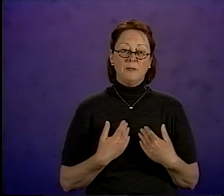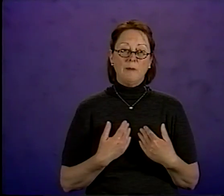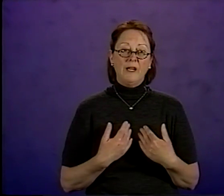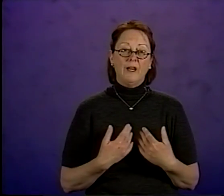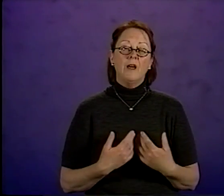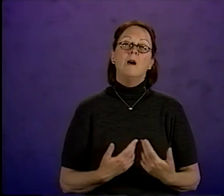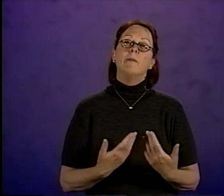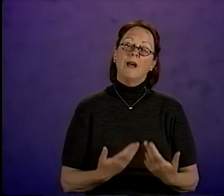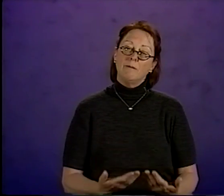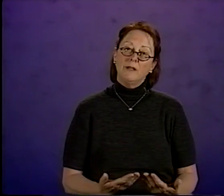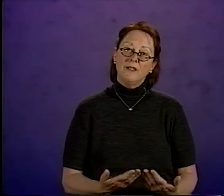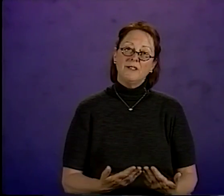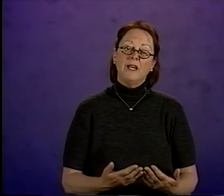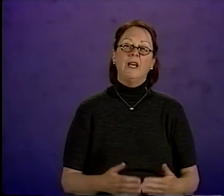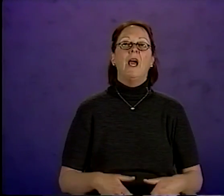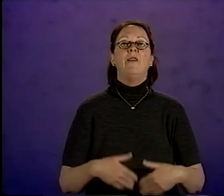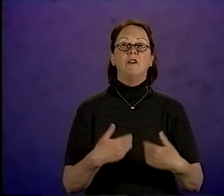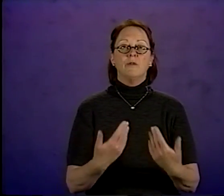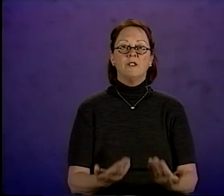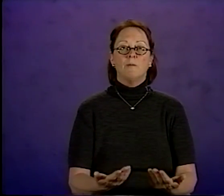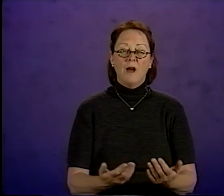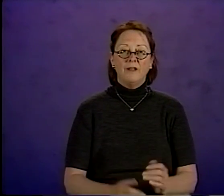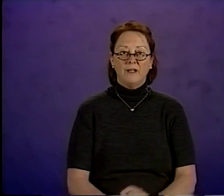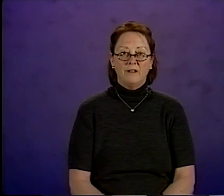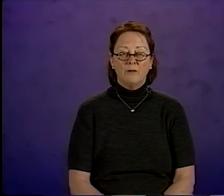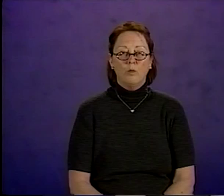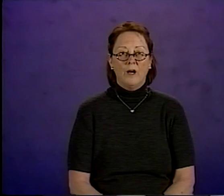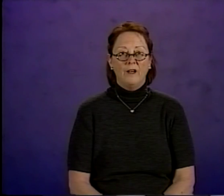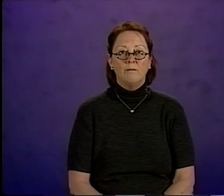speak, but I'm listening and responding to what